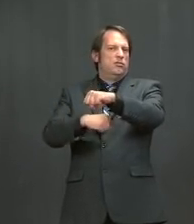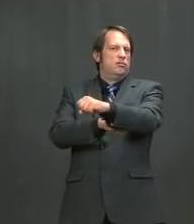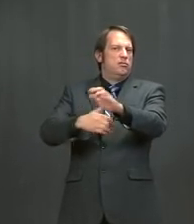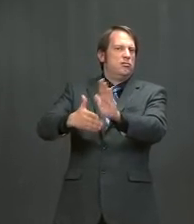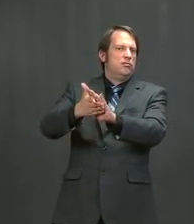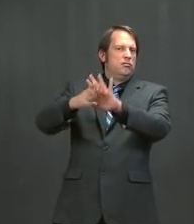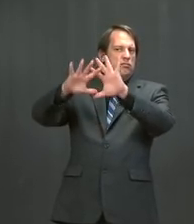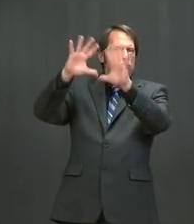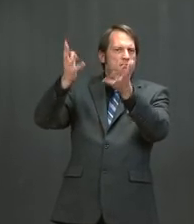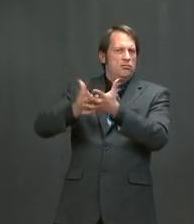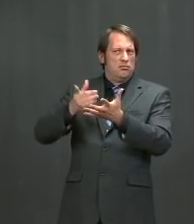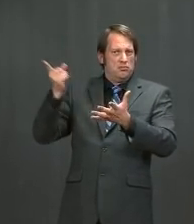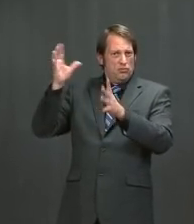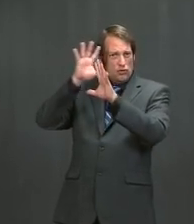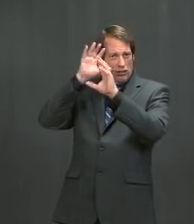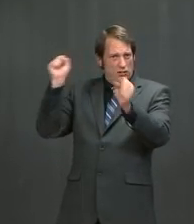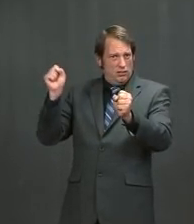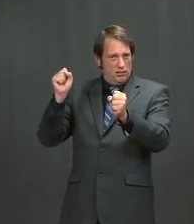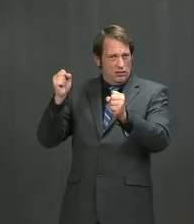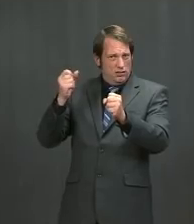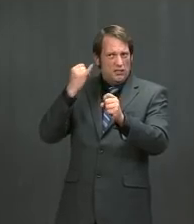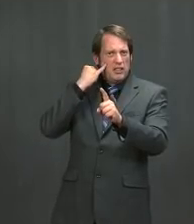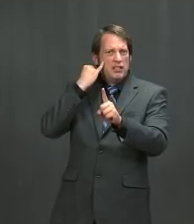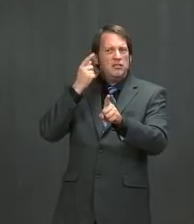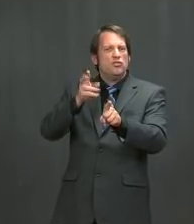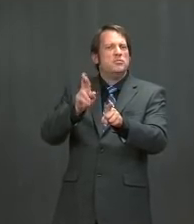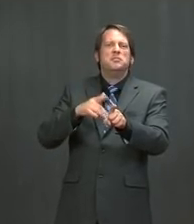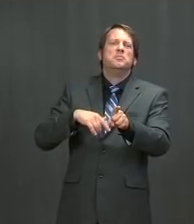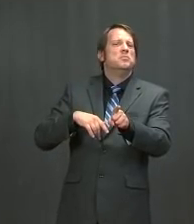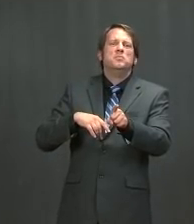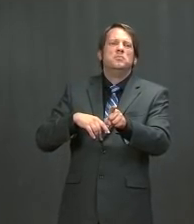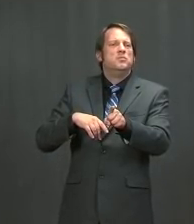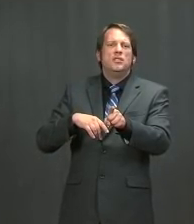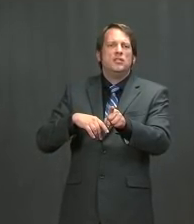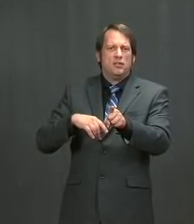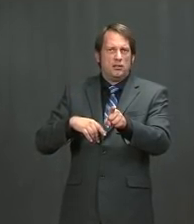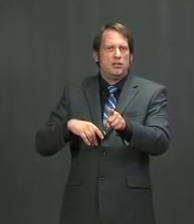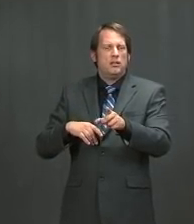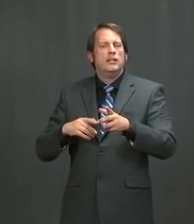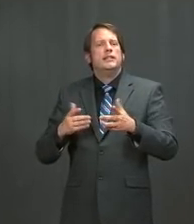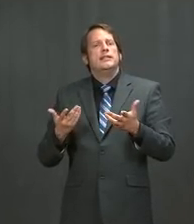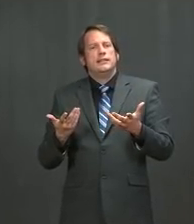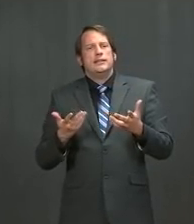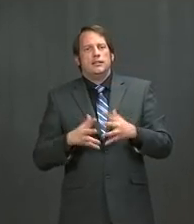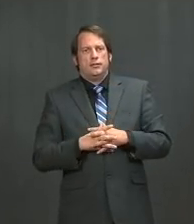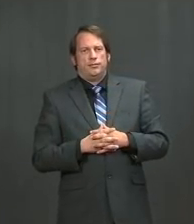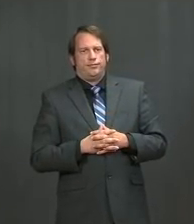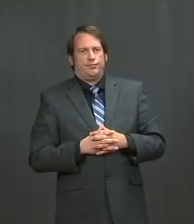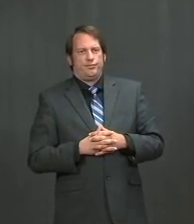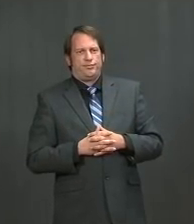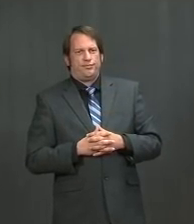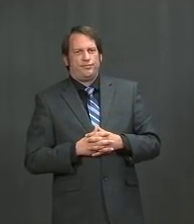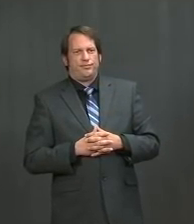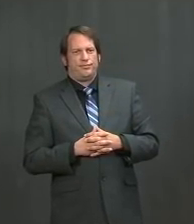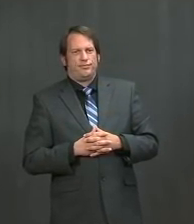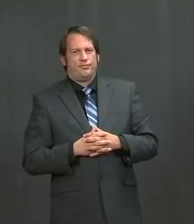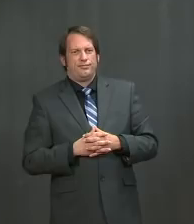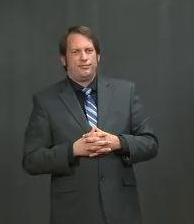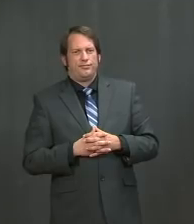with even proposals coming forward supporting components of the package, that if we start on areas where we agree, we can move forward with bipartisan support.